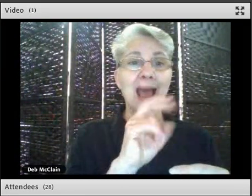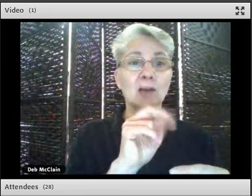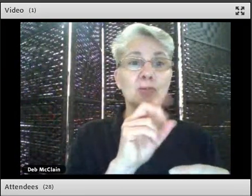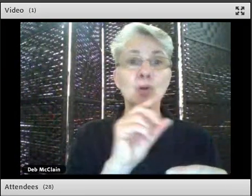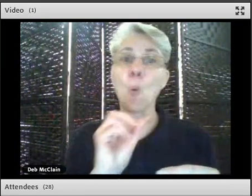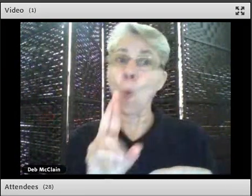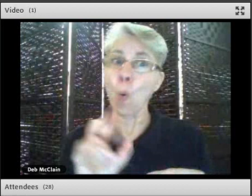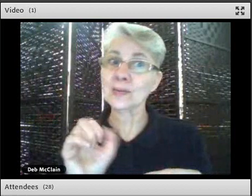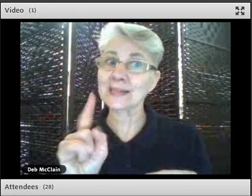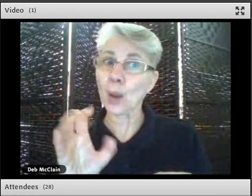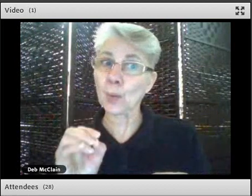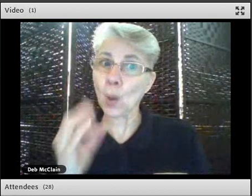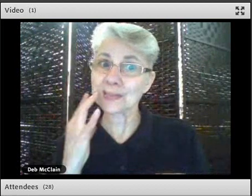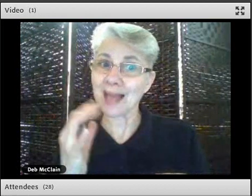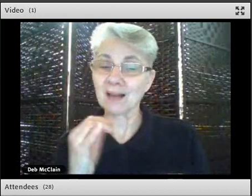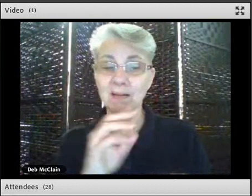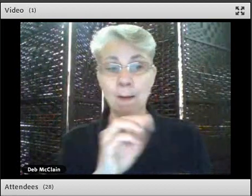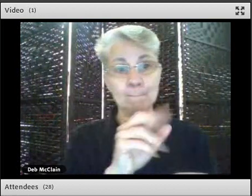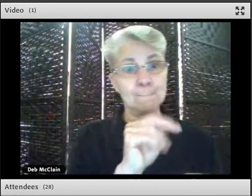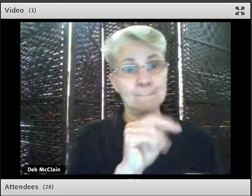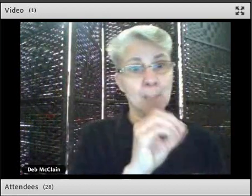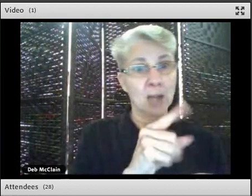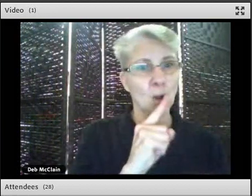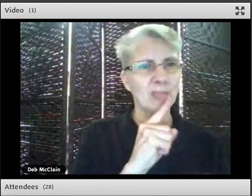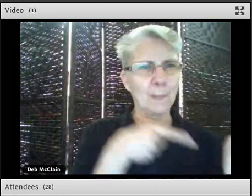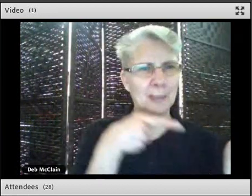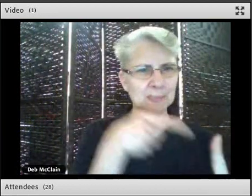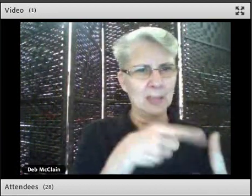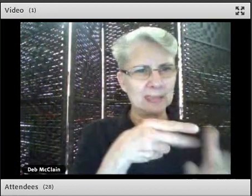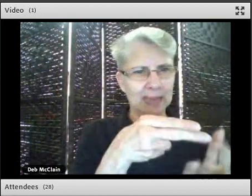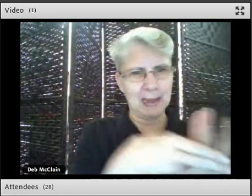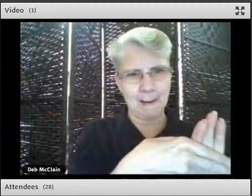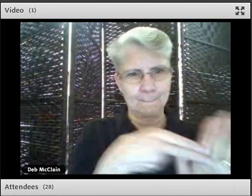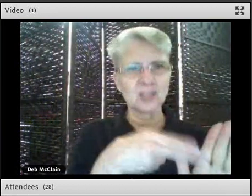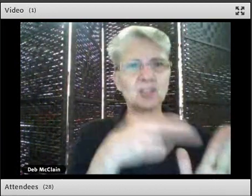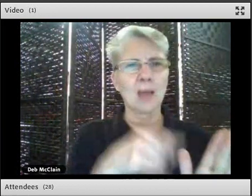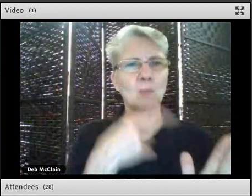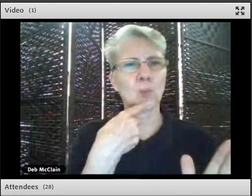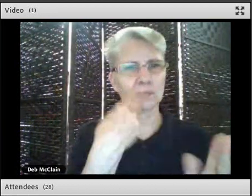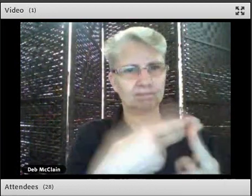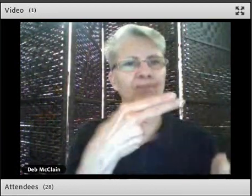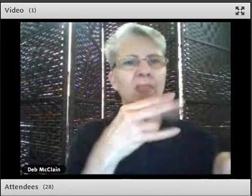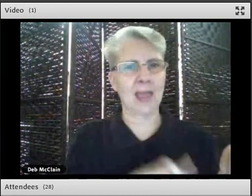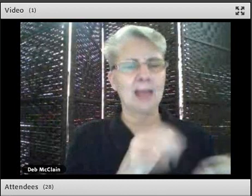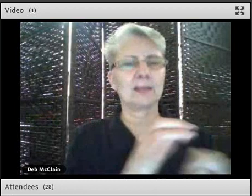And particularly in the '70s and '80s, they would identify it as stereo.